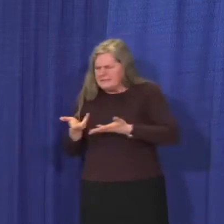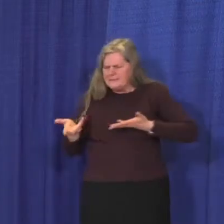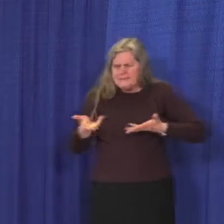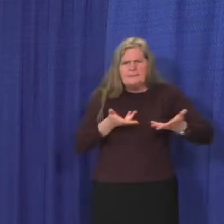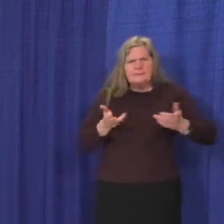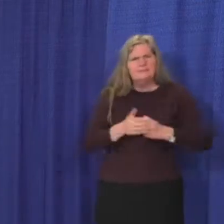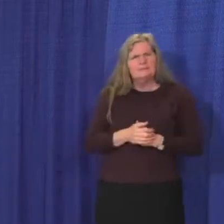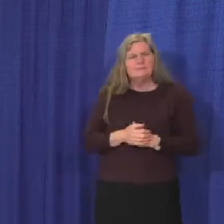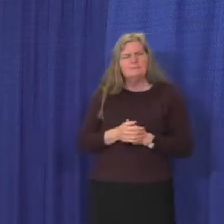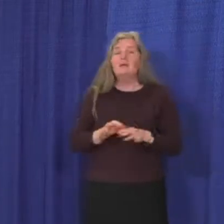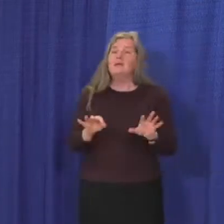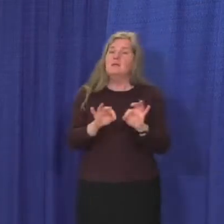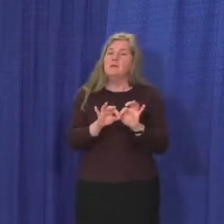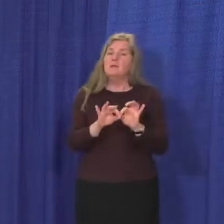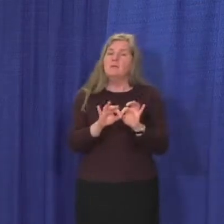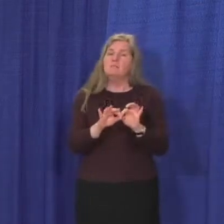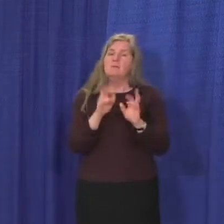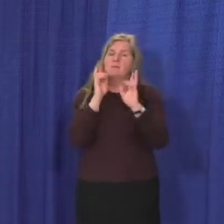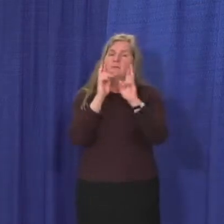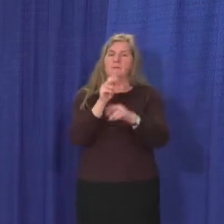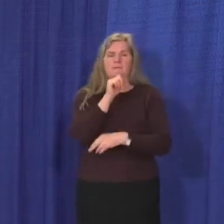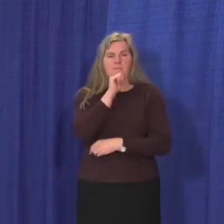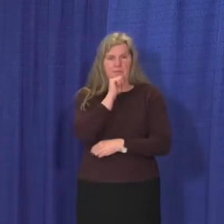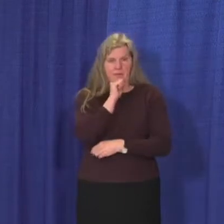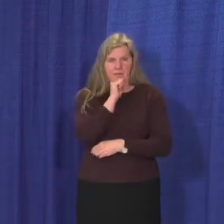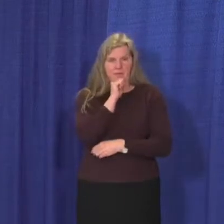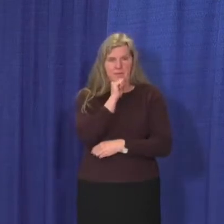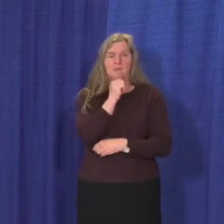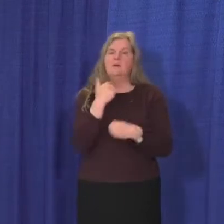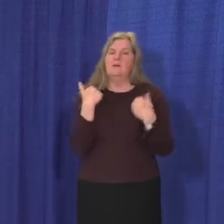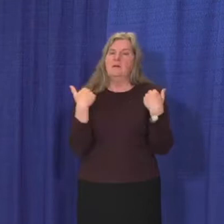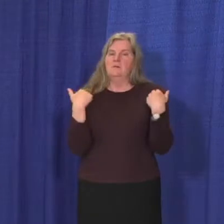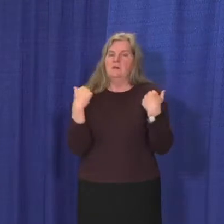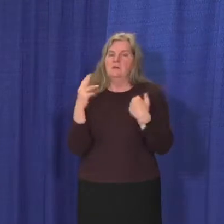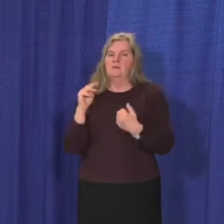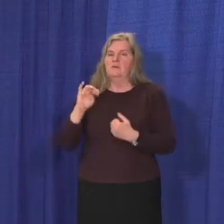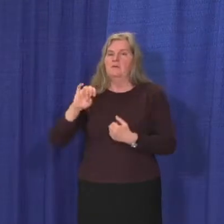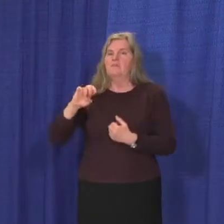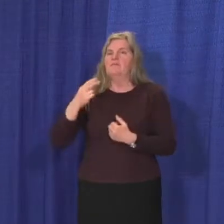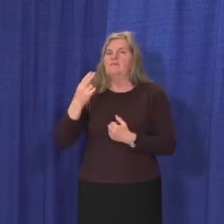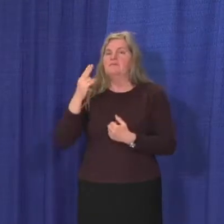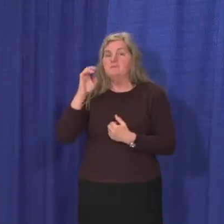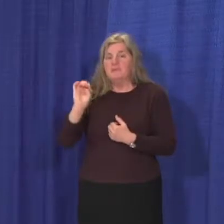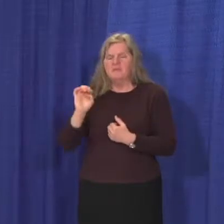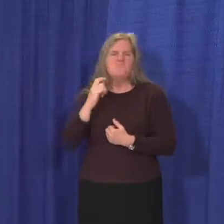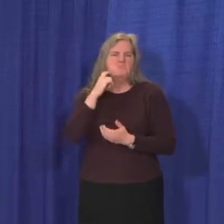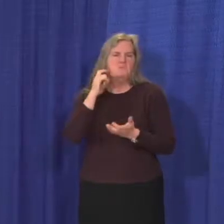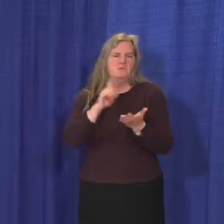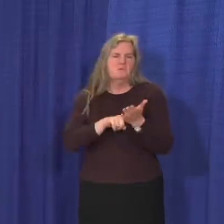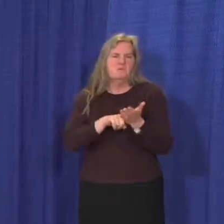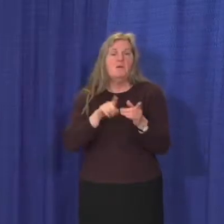will look like. There are important privacy concerns and there are also